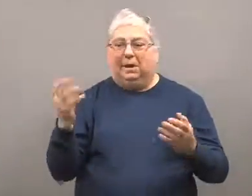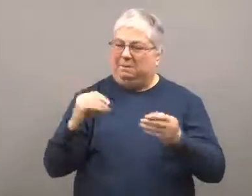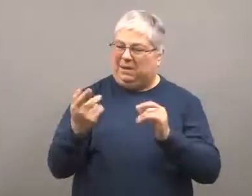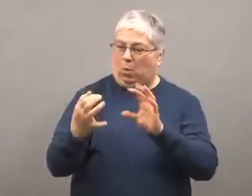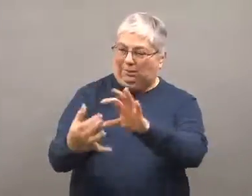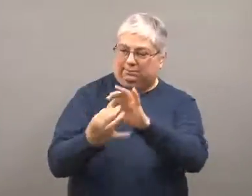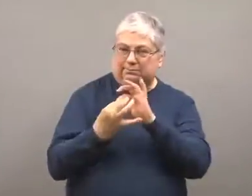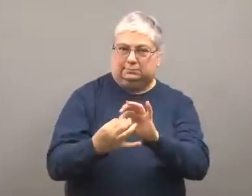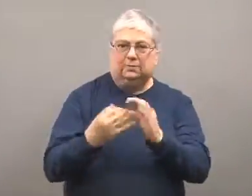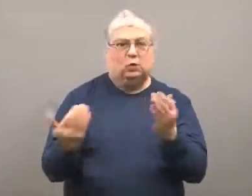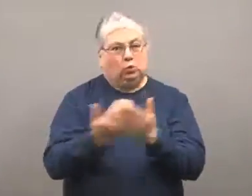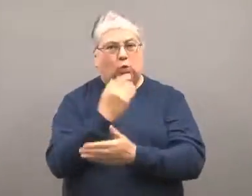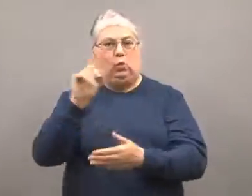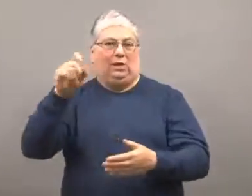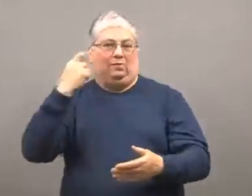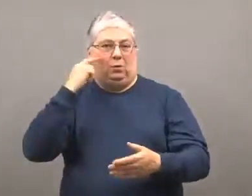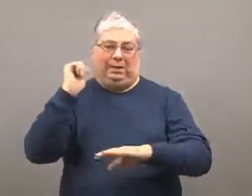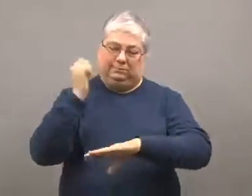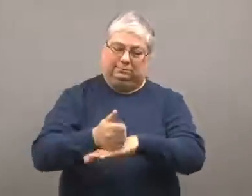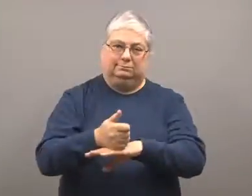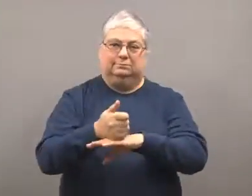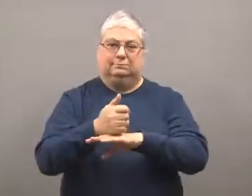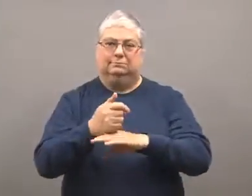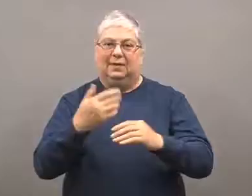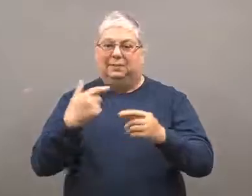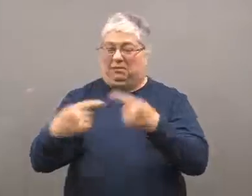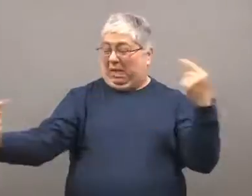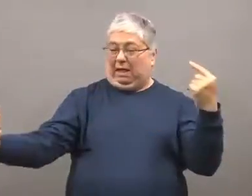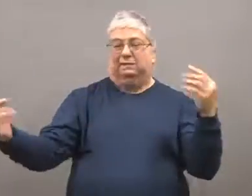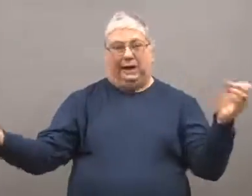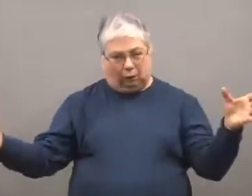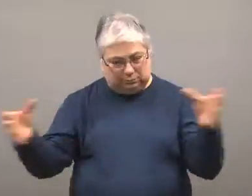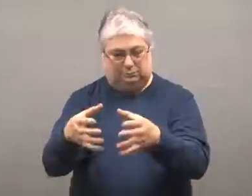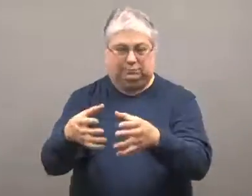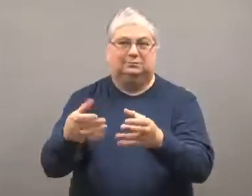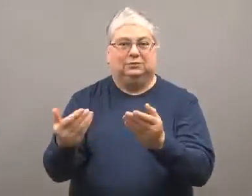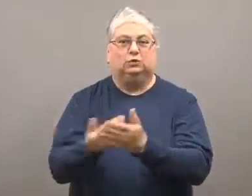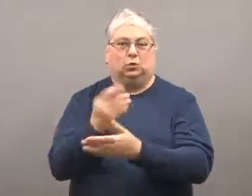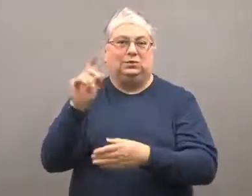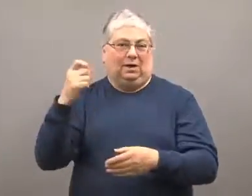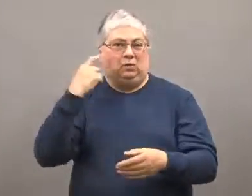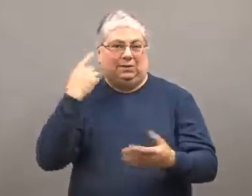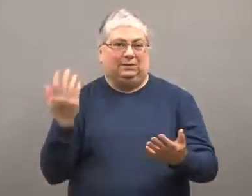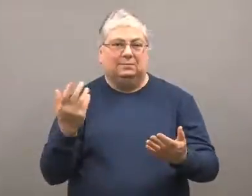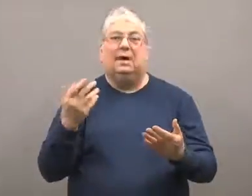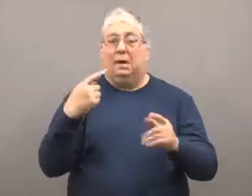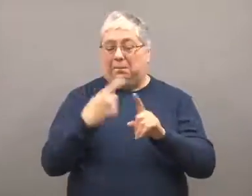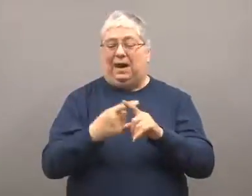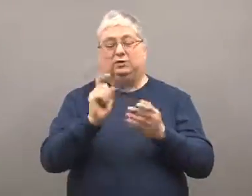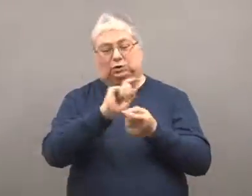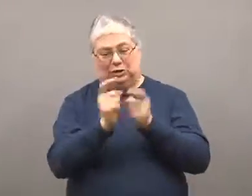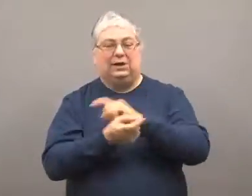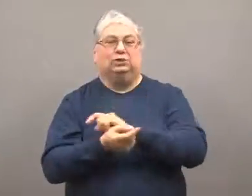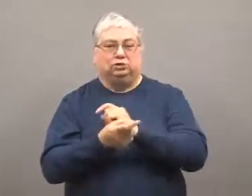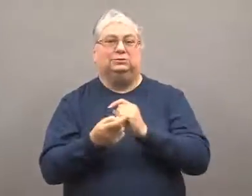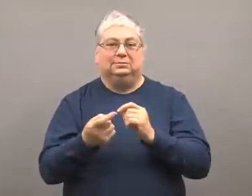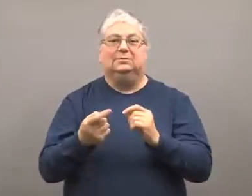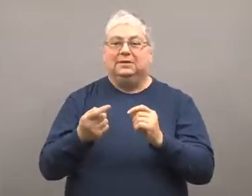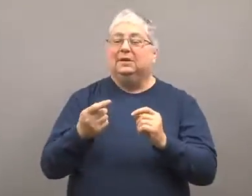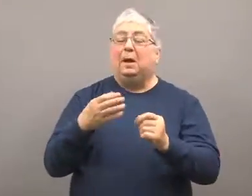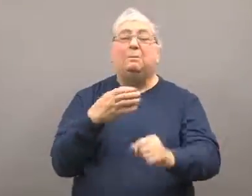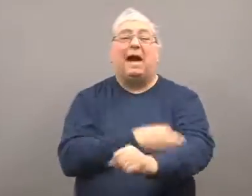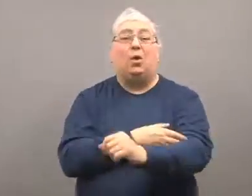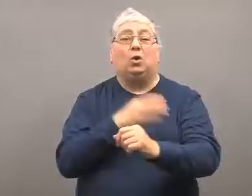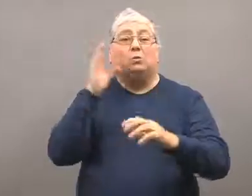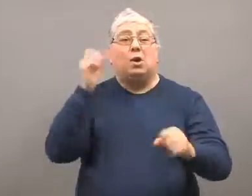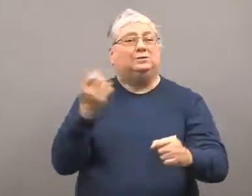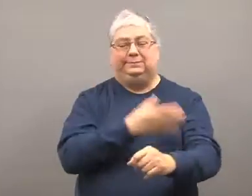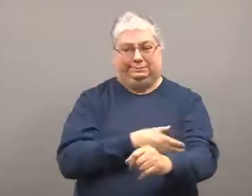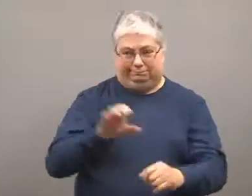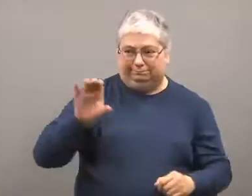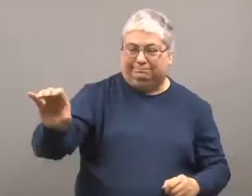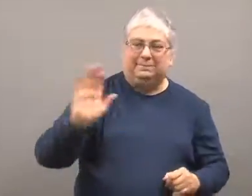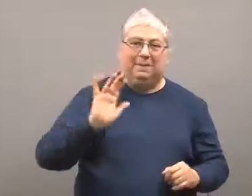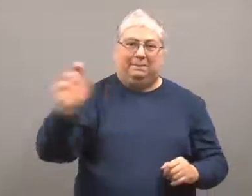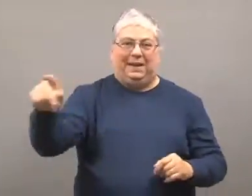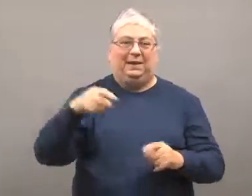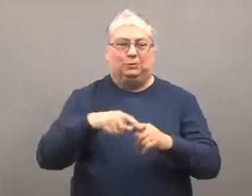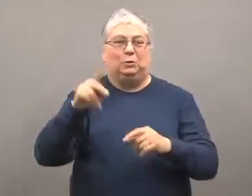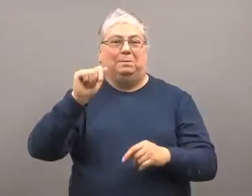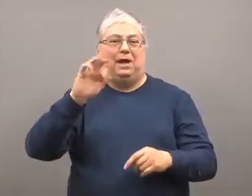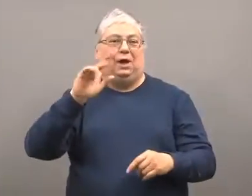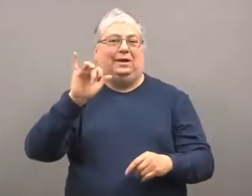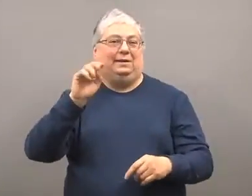There was to be a new government uniting the parties.